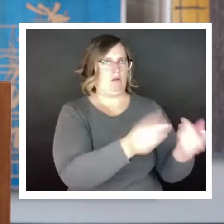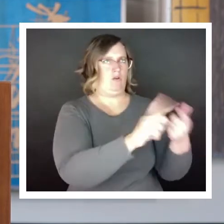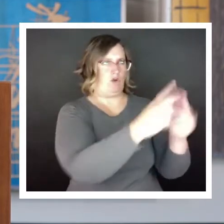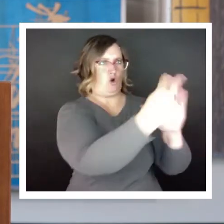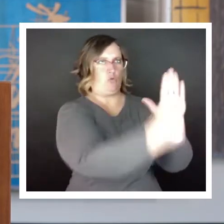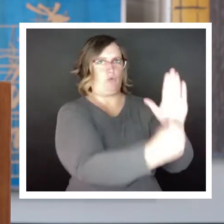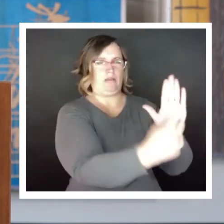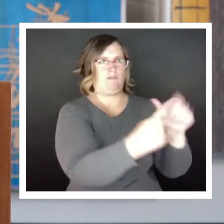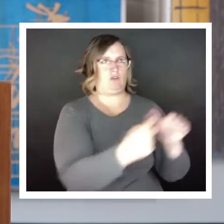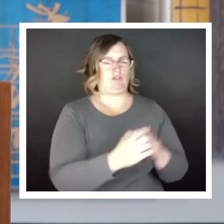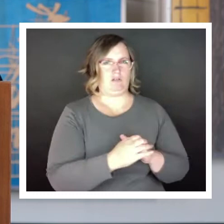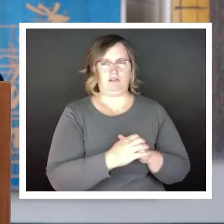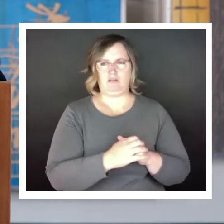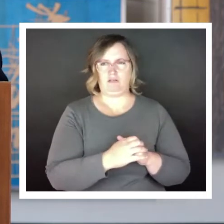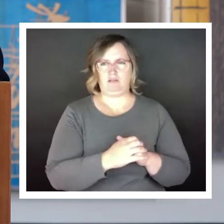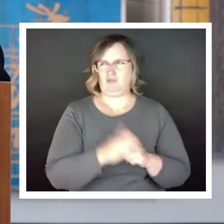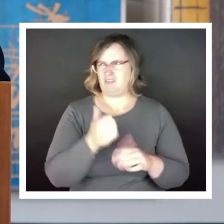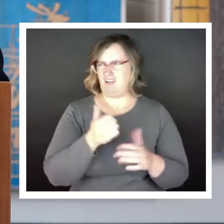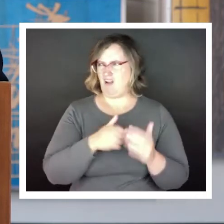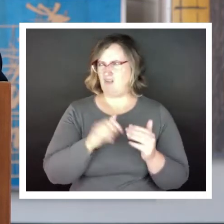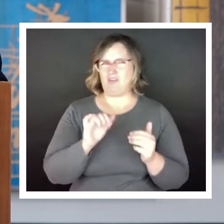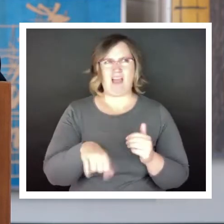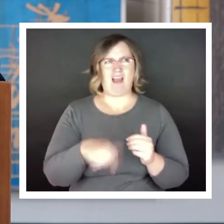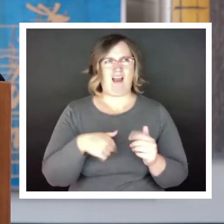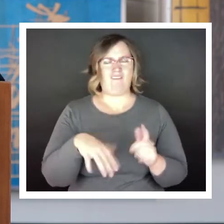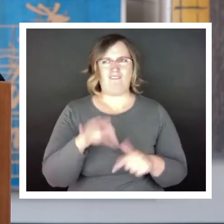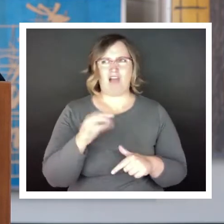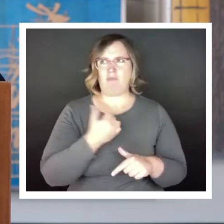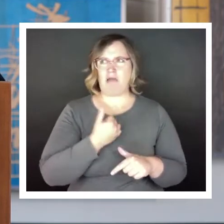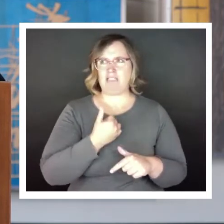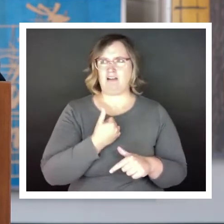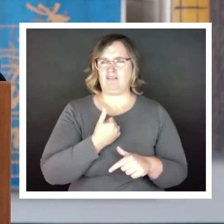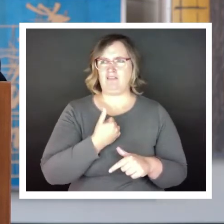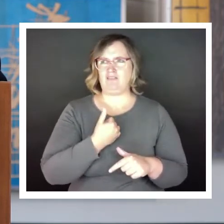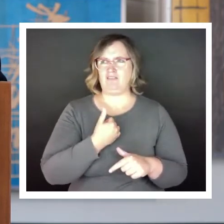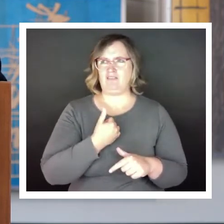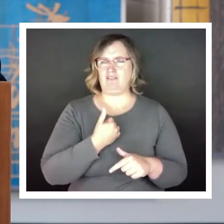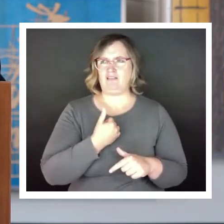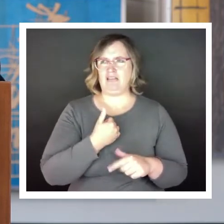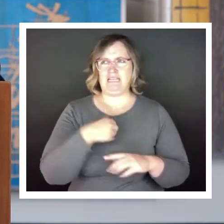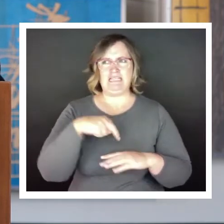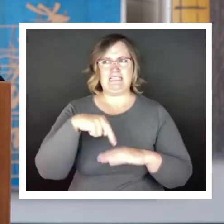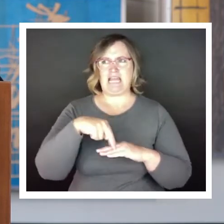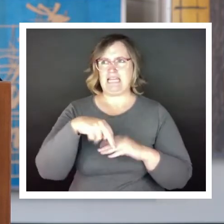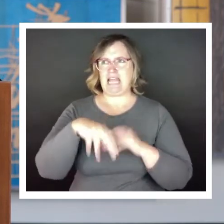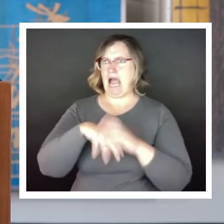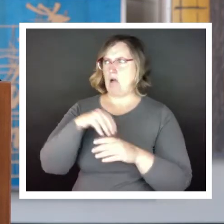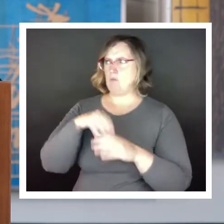It was under these conditions that I found myself standing just outside the White House being interviewed